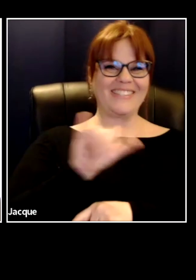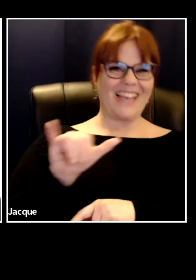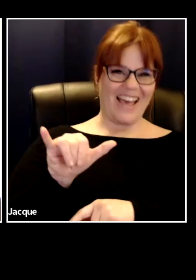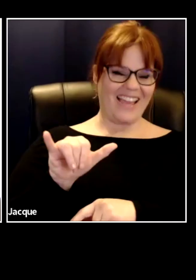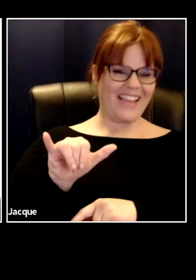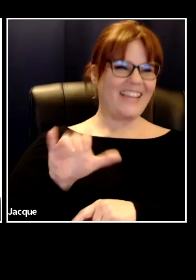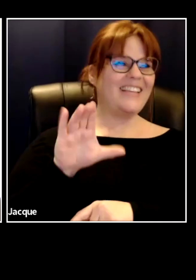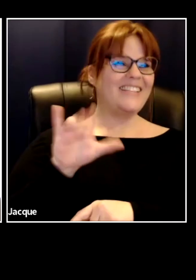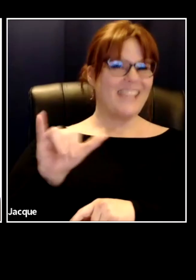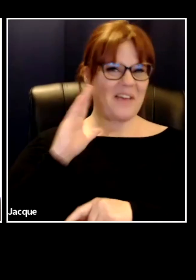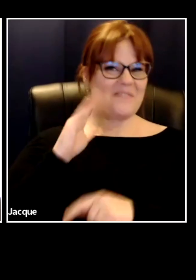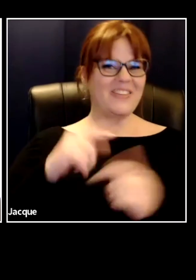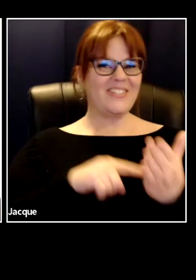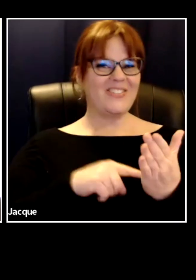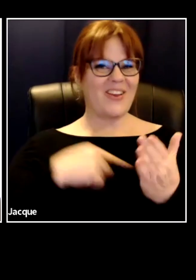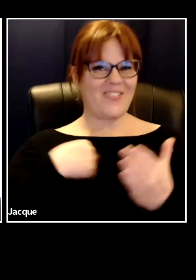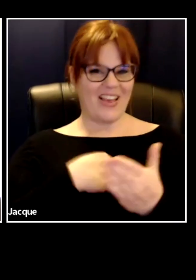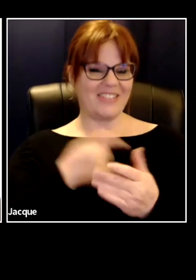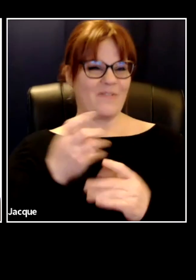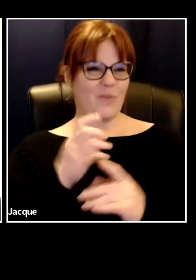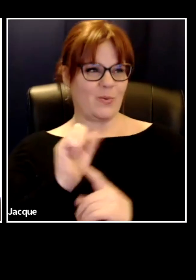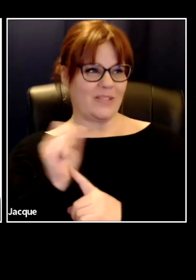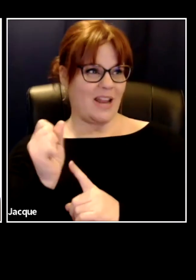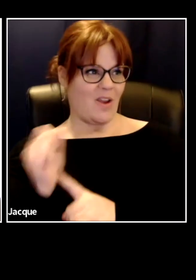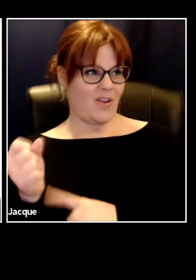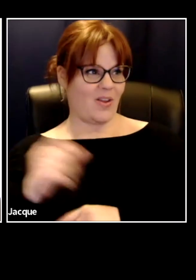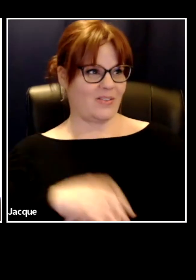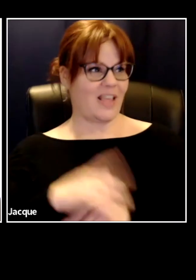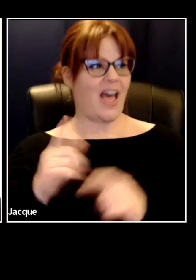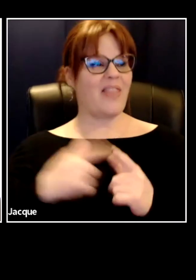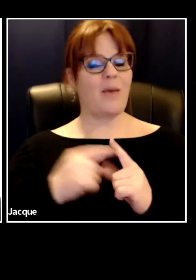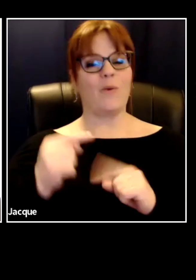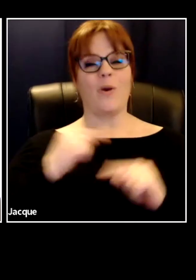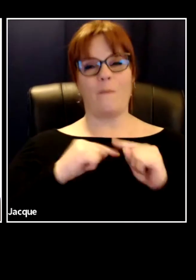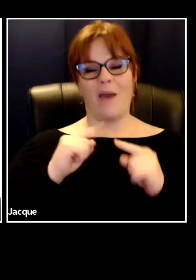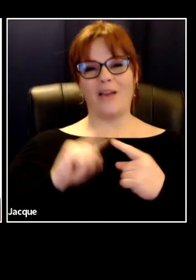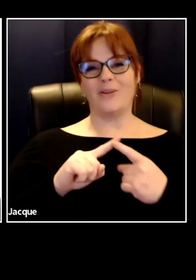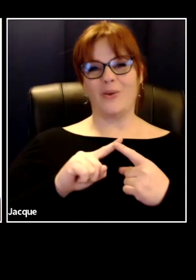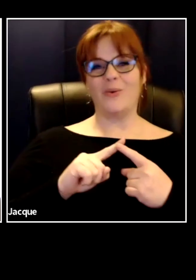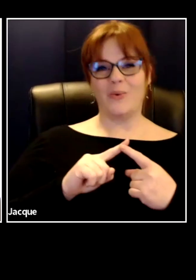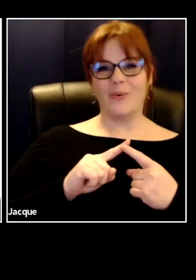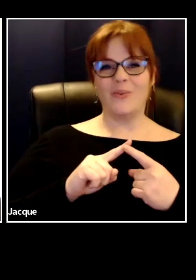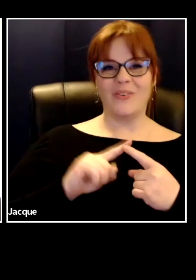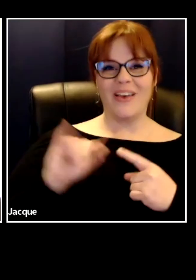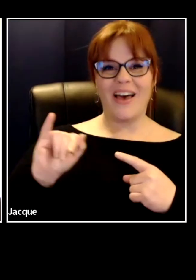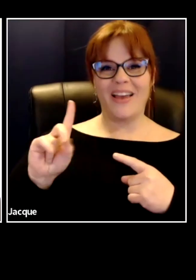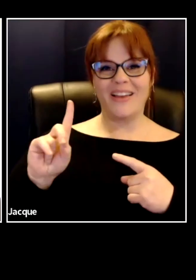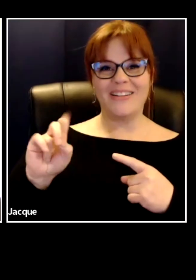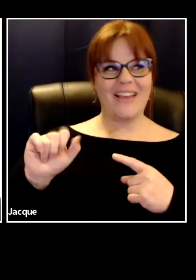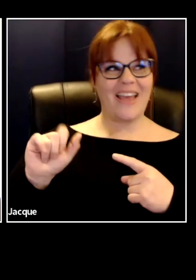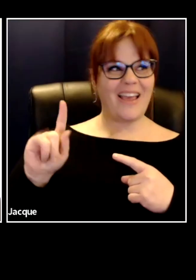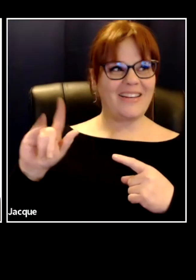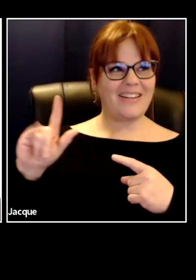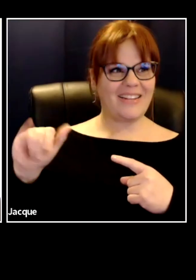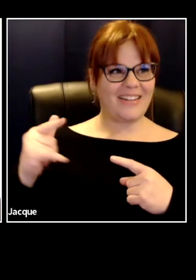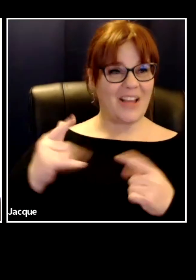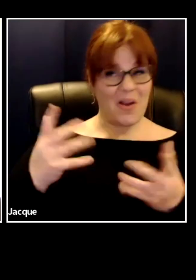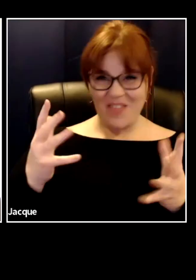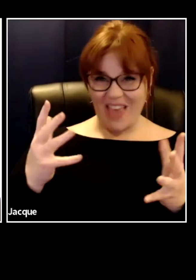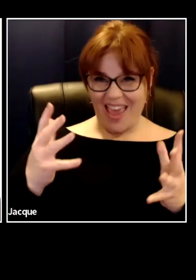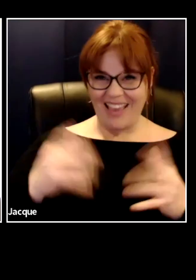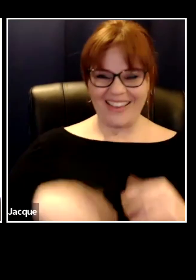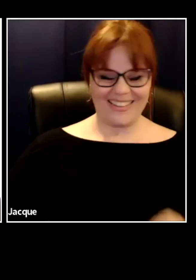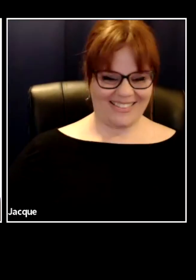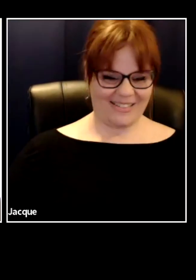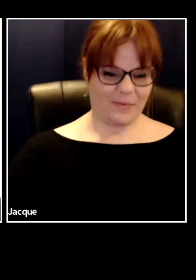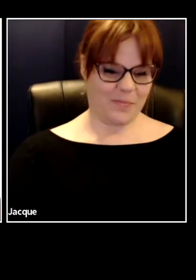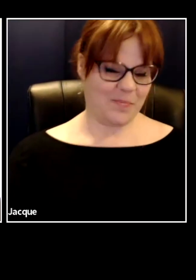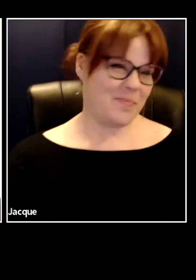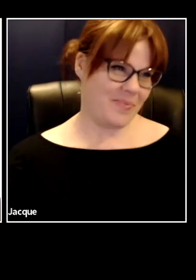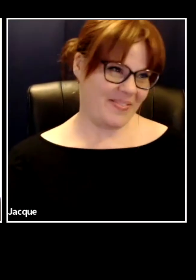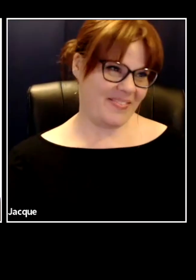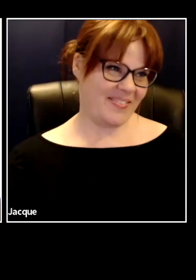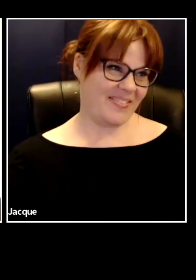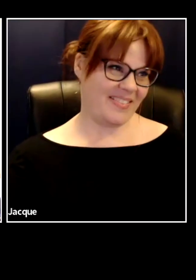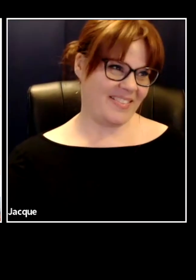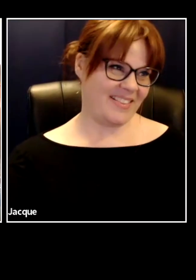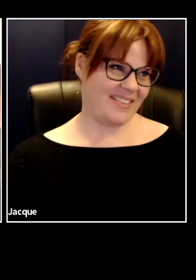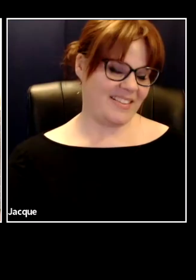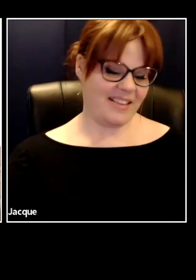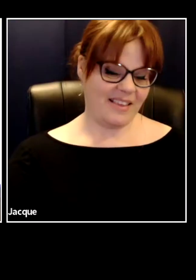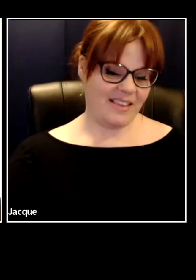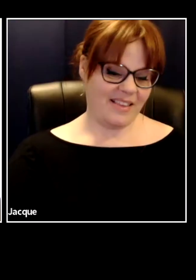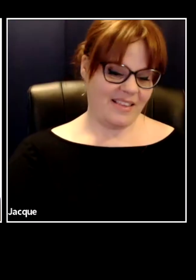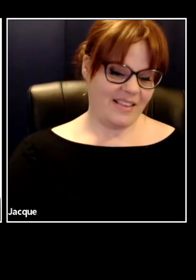a couple of these scenarios and then we can go back to ideating over. It's okay. No, no,